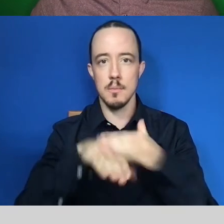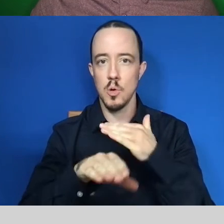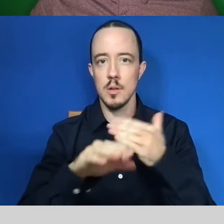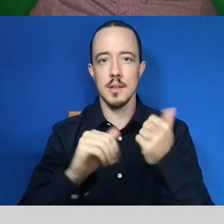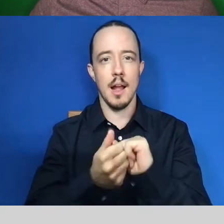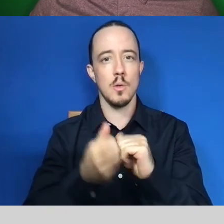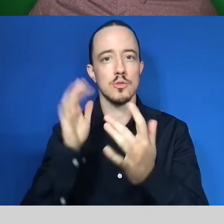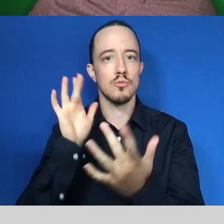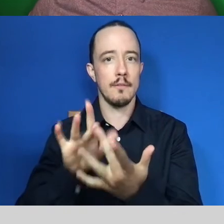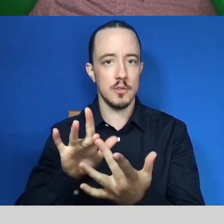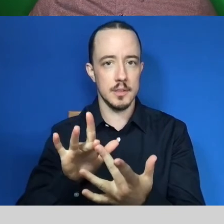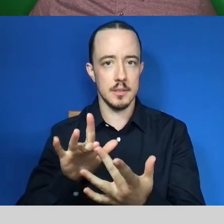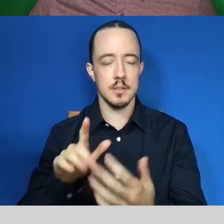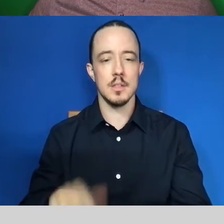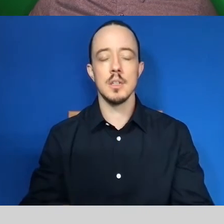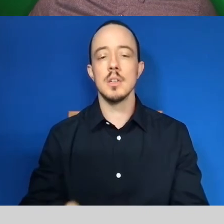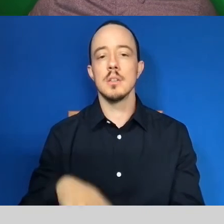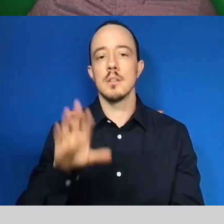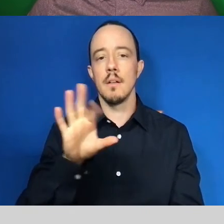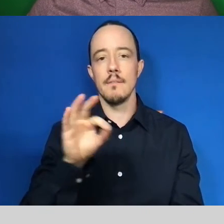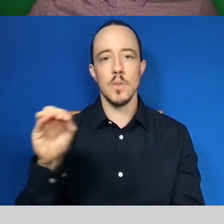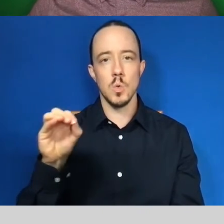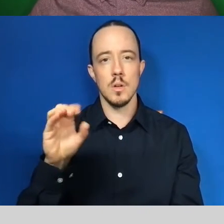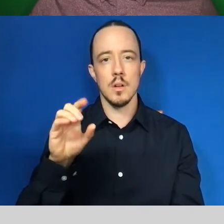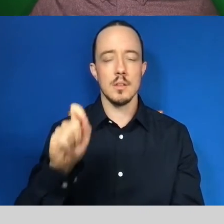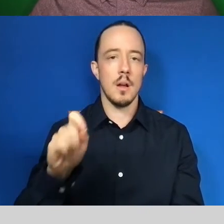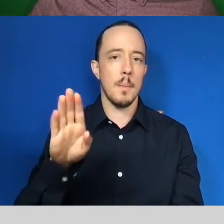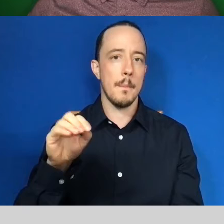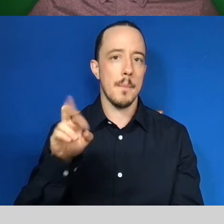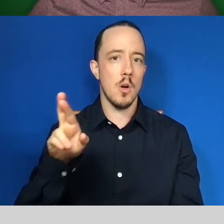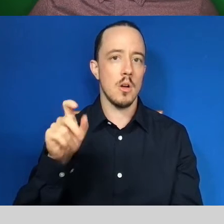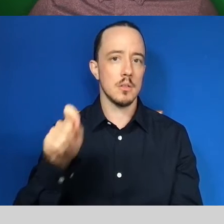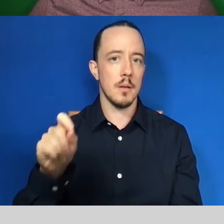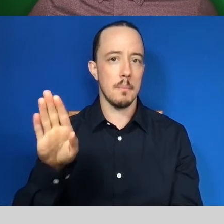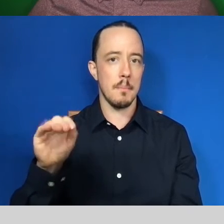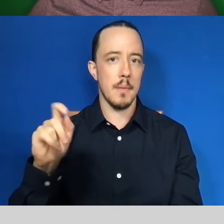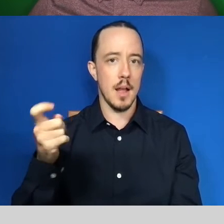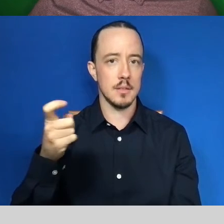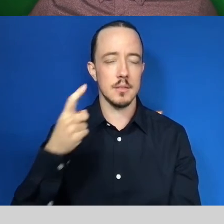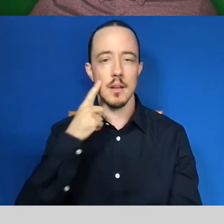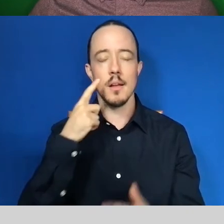regardless of how it's imported and referenced in a module. The foo.bar.baz and the pattern